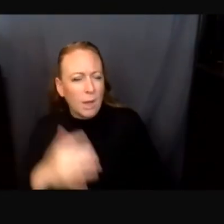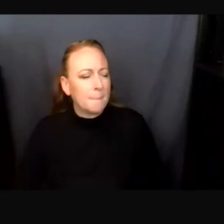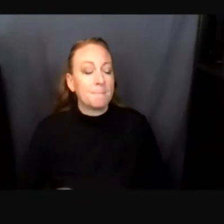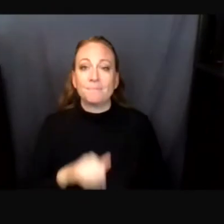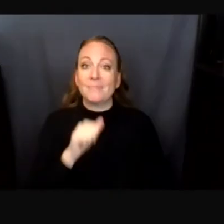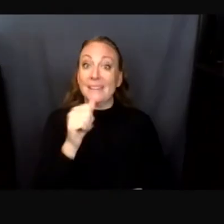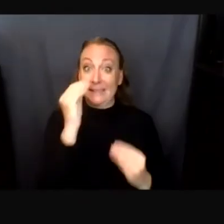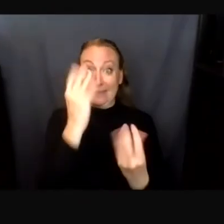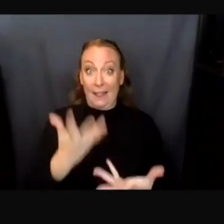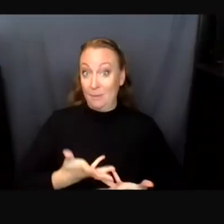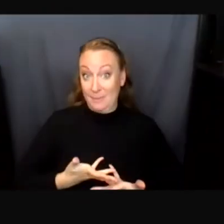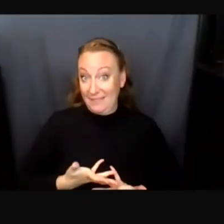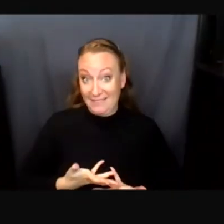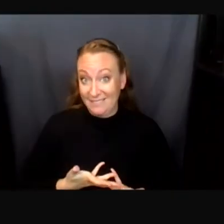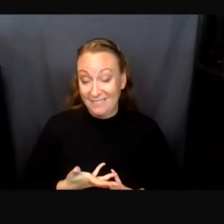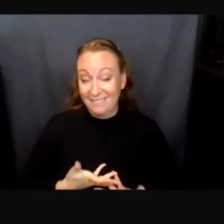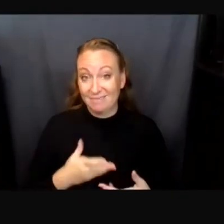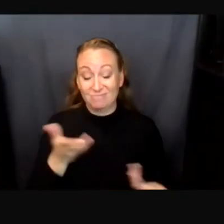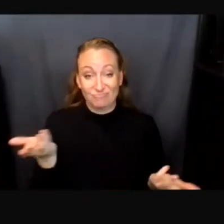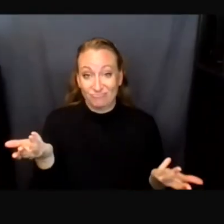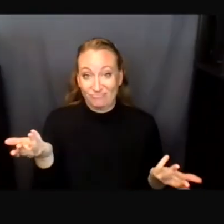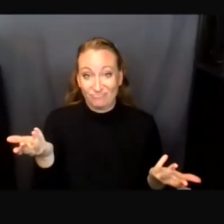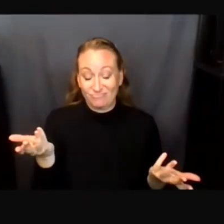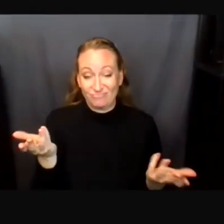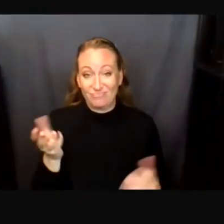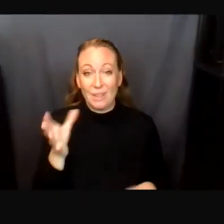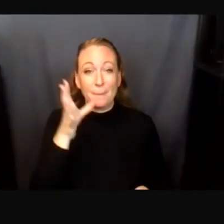They just went ahead and did it.